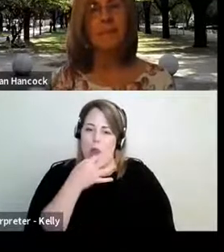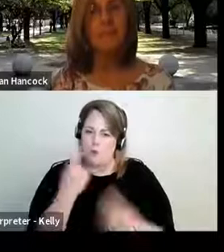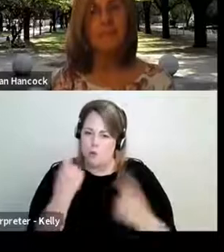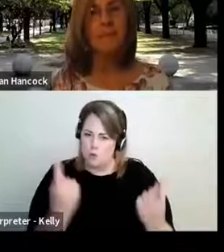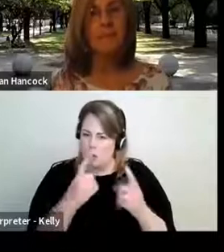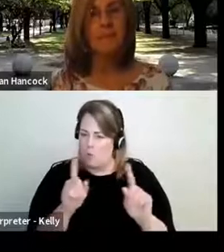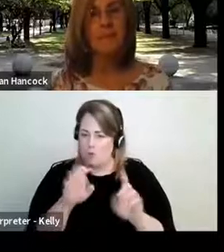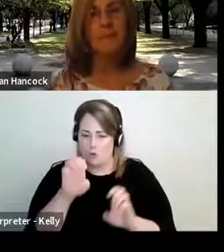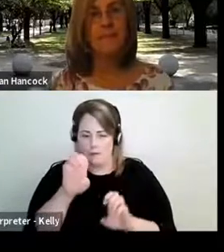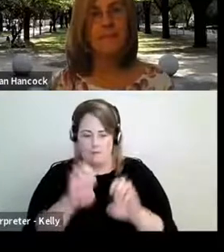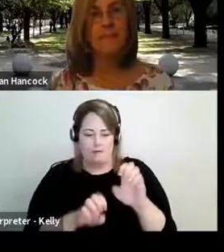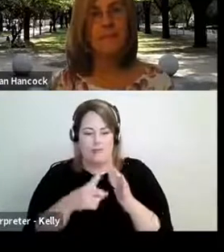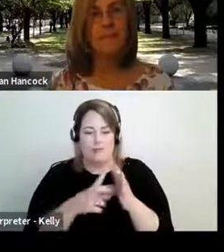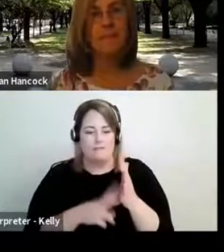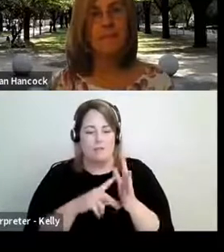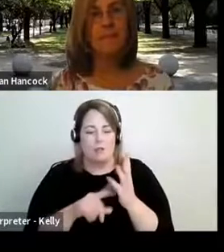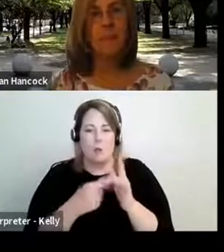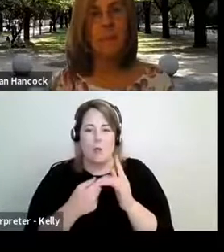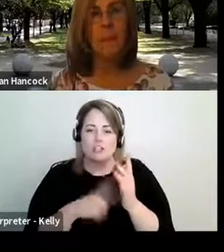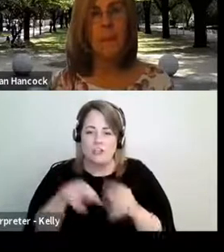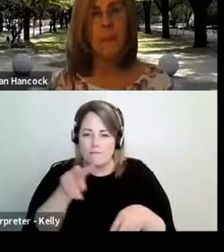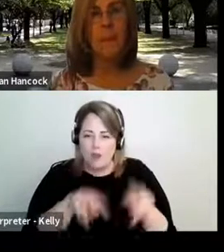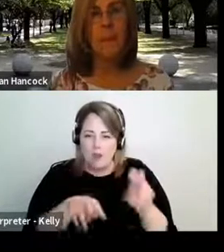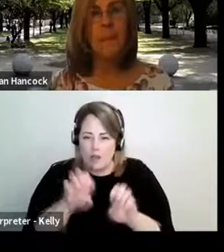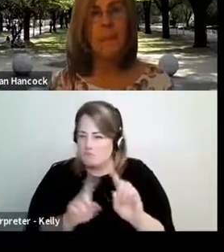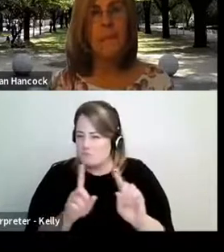evaluation - or how and what do you evaluate because we've heard that evaluation is a